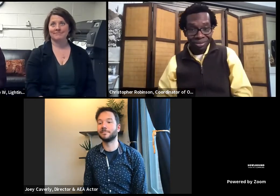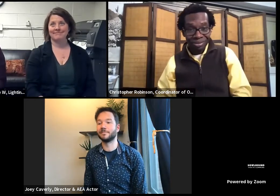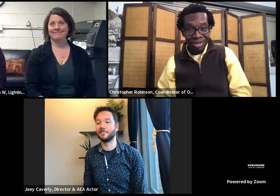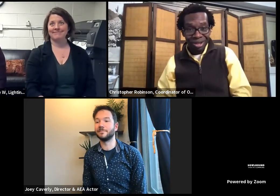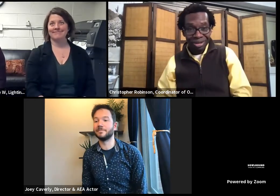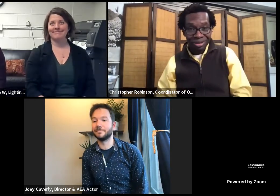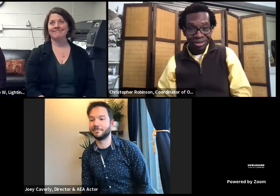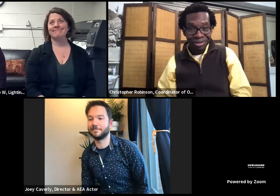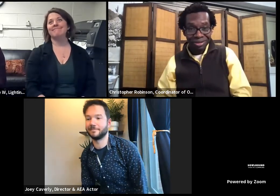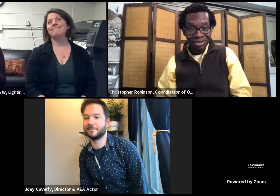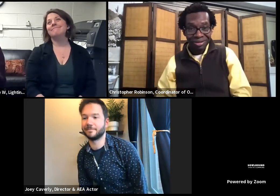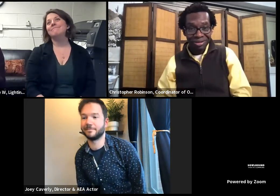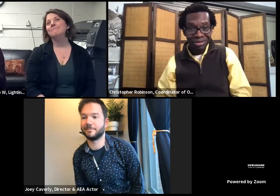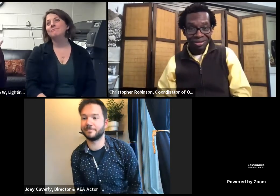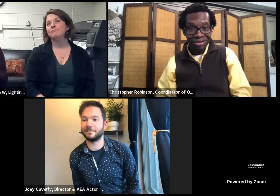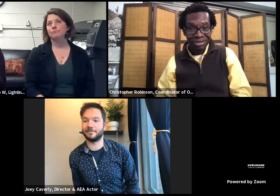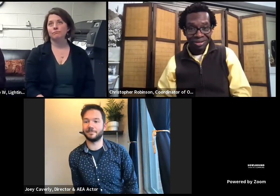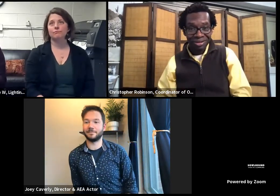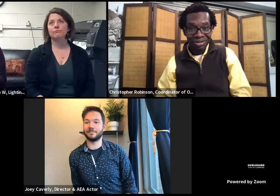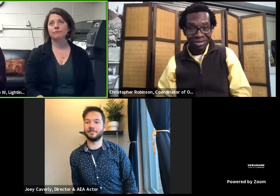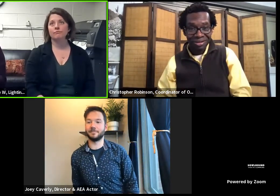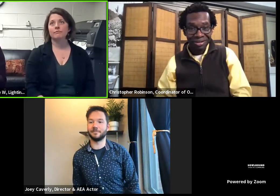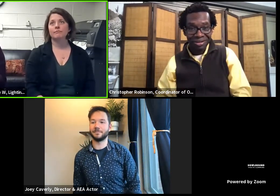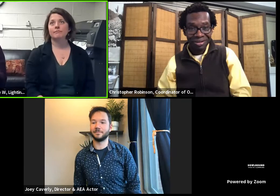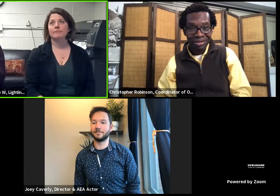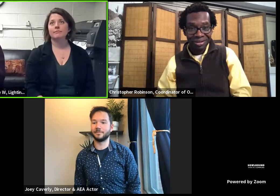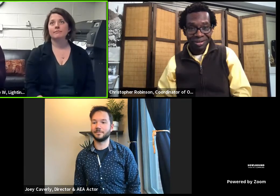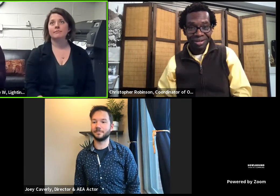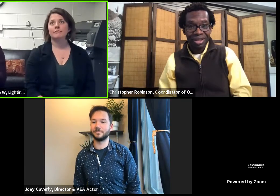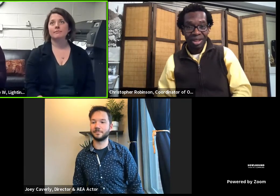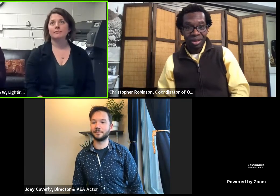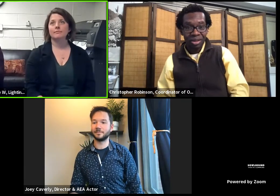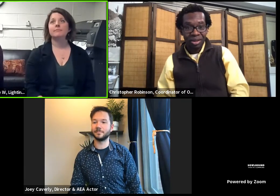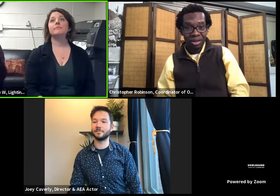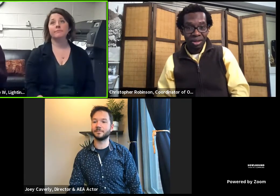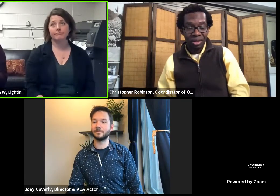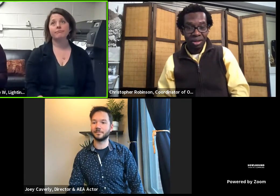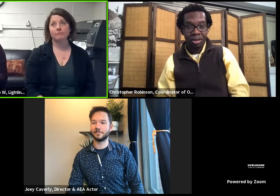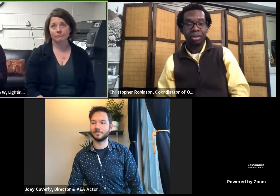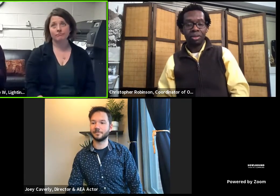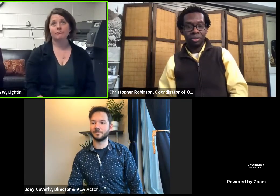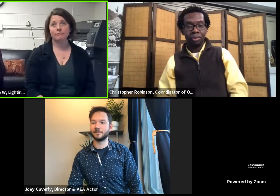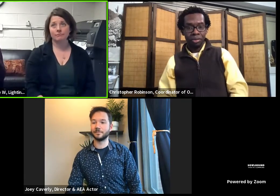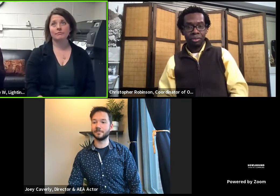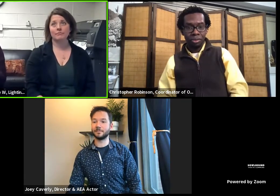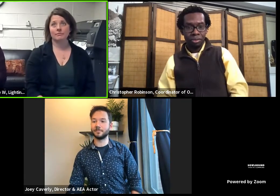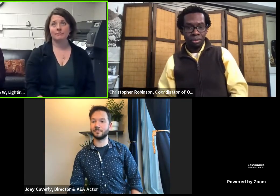Kala. Yes, just wanted to add on to that note that it would be great if you had a deaf person